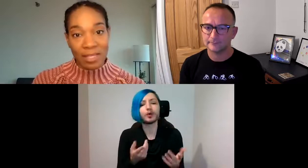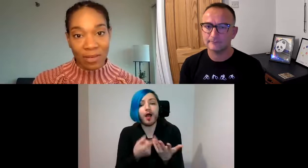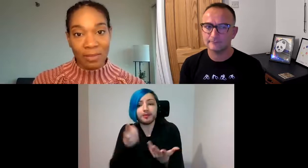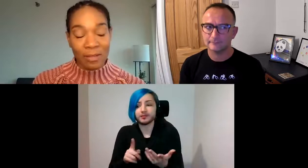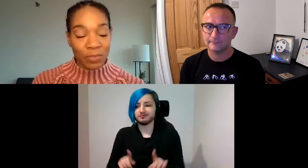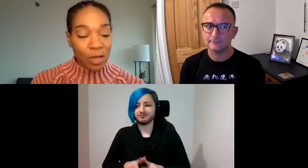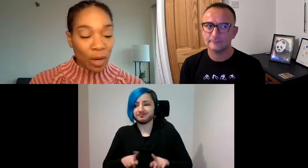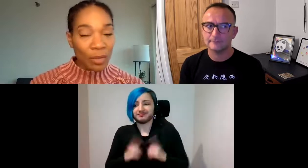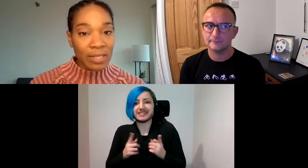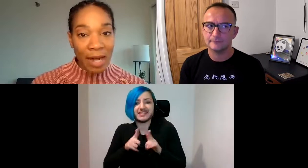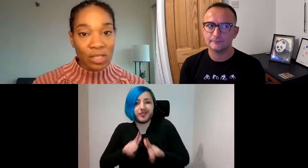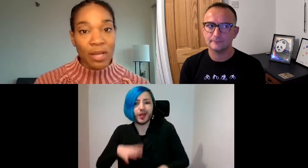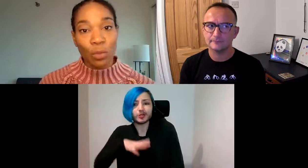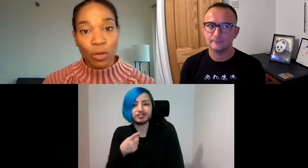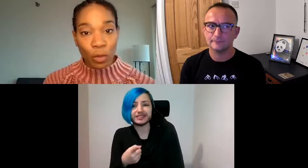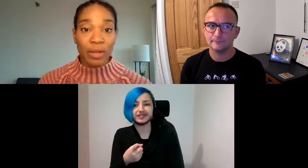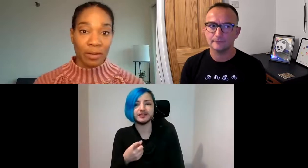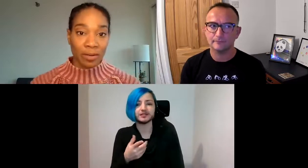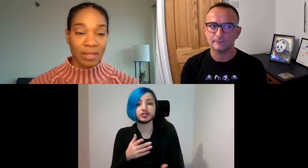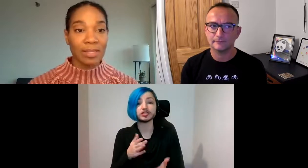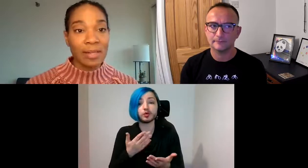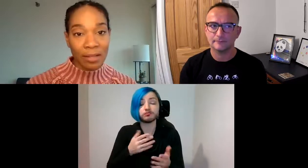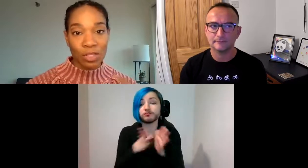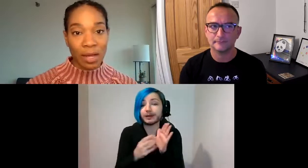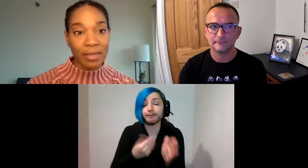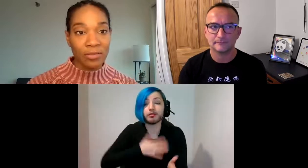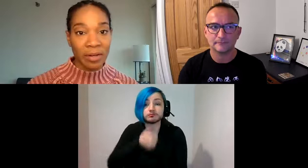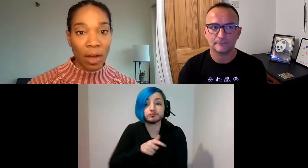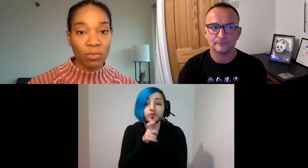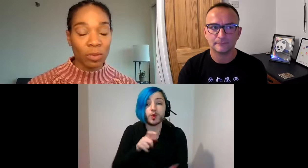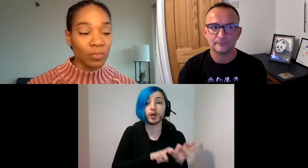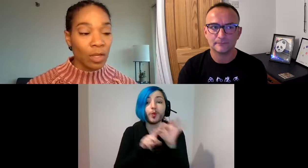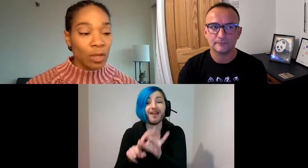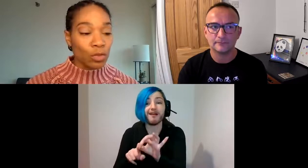Queer first was just a term that meant odd peculiar,